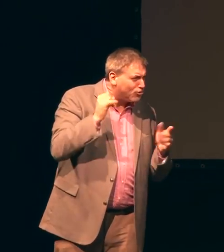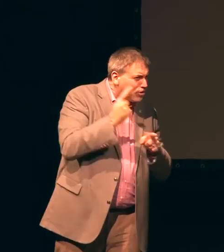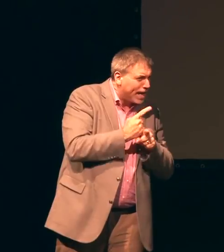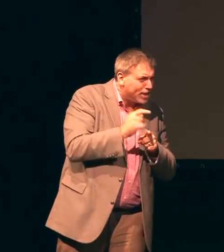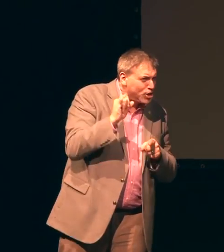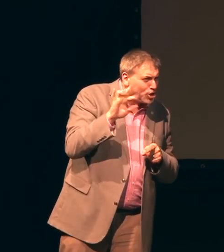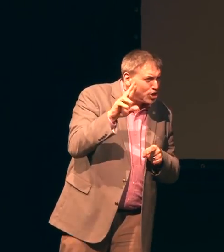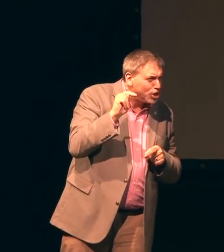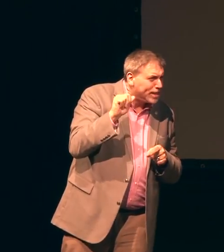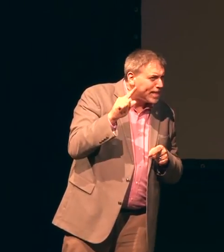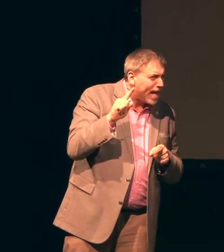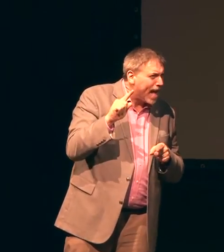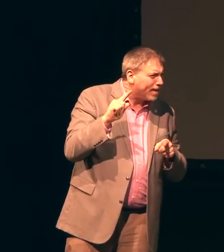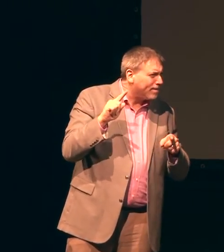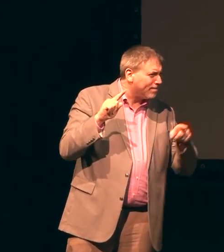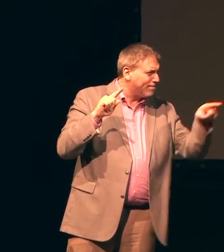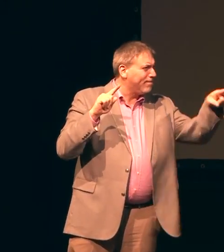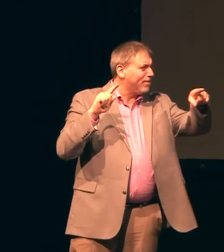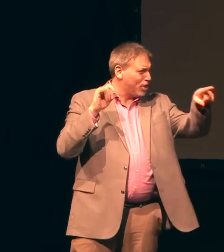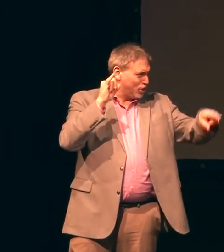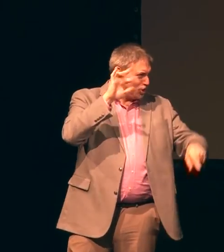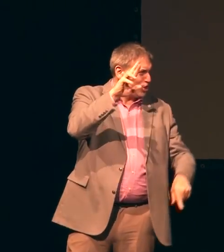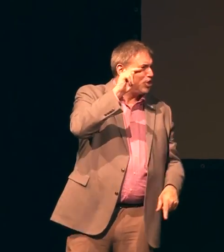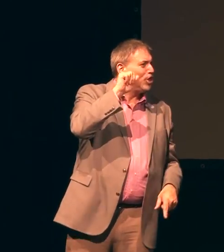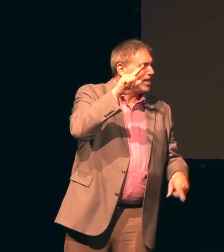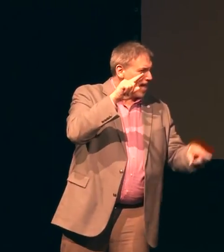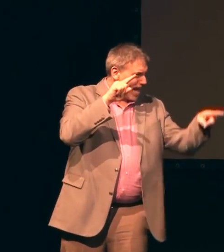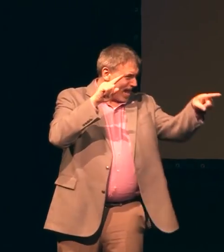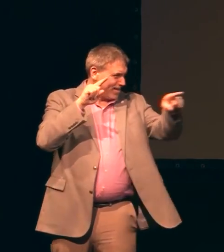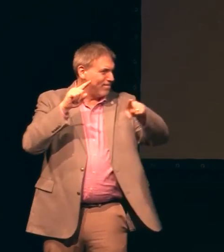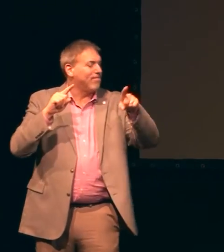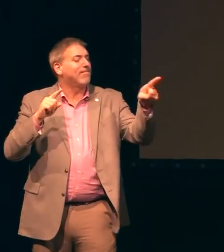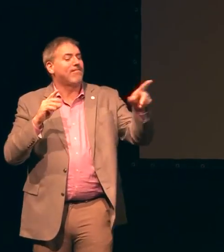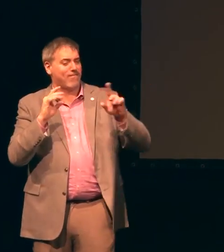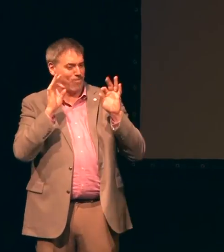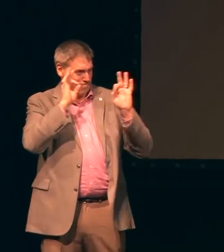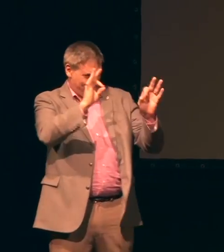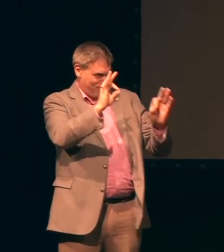have, do we have junior NAD here? Do we have some hands for junior NAD